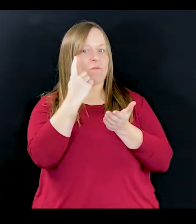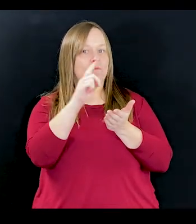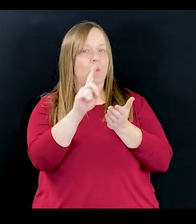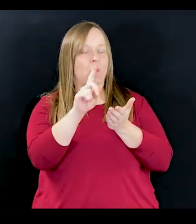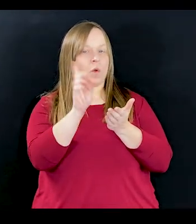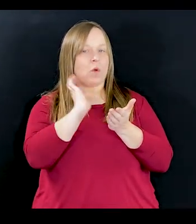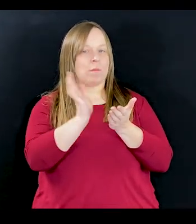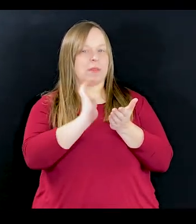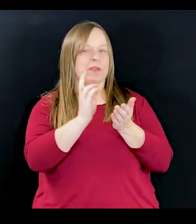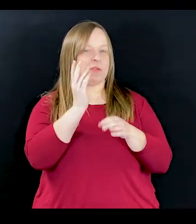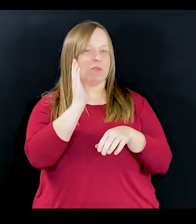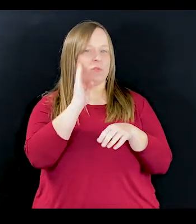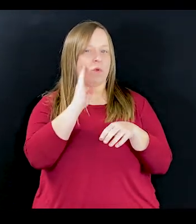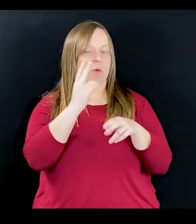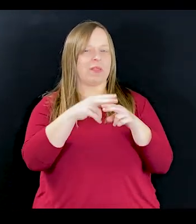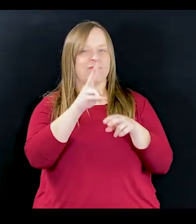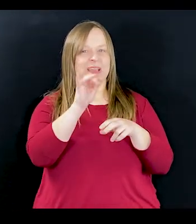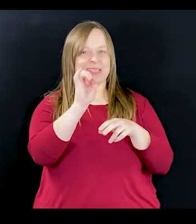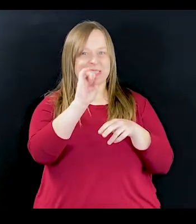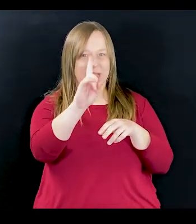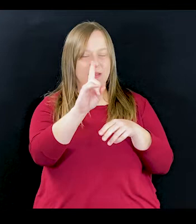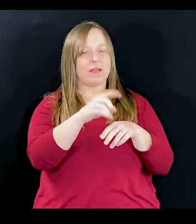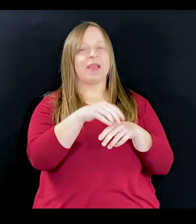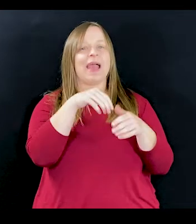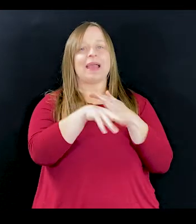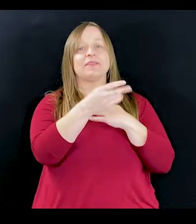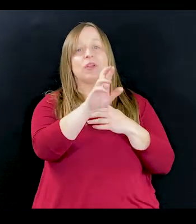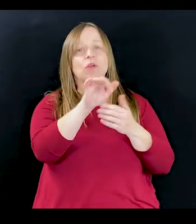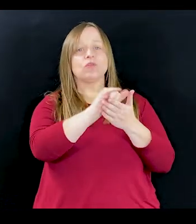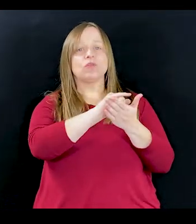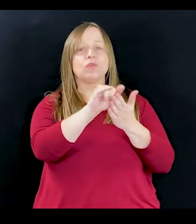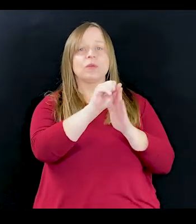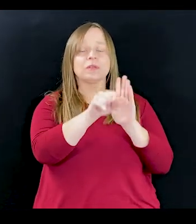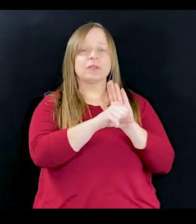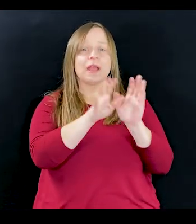formerly known as VESID. ACCES-VR is part of the New York State Education